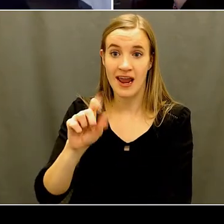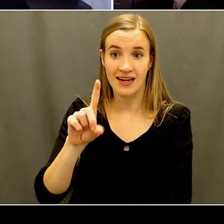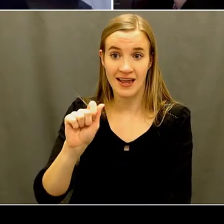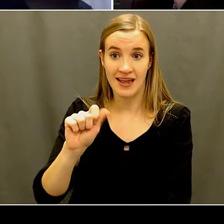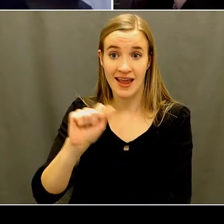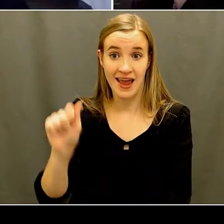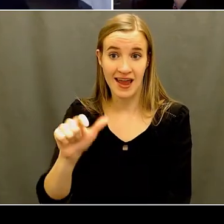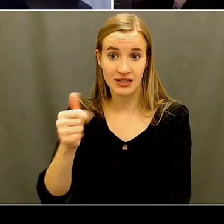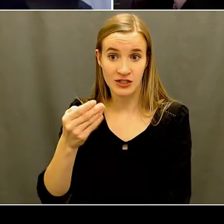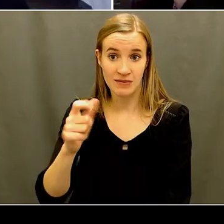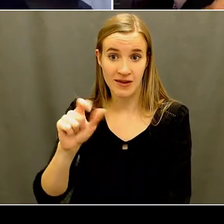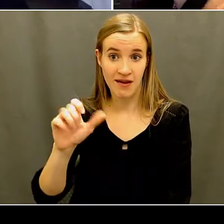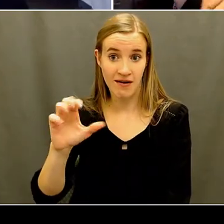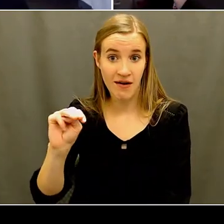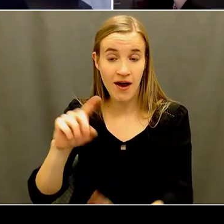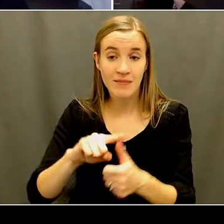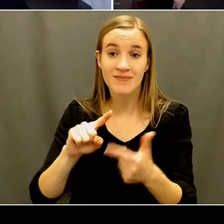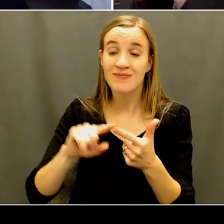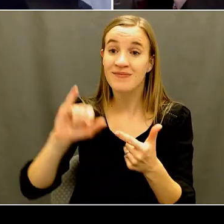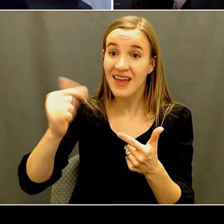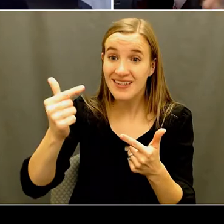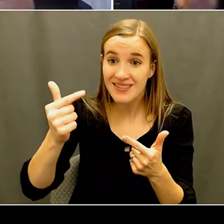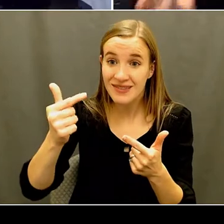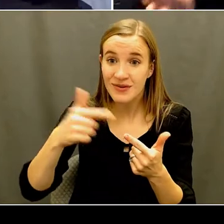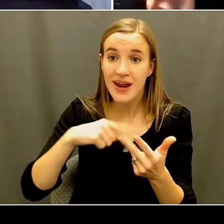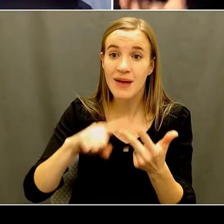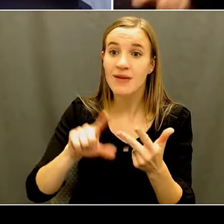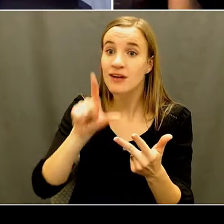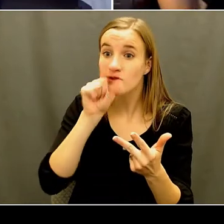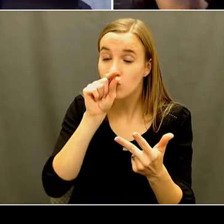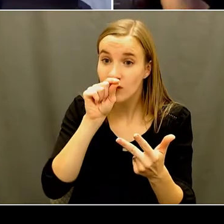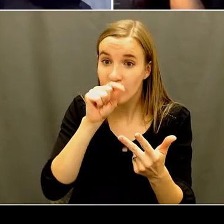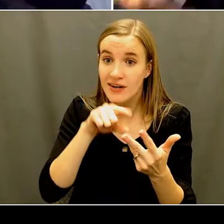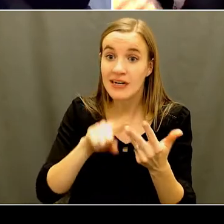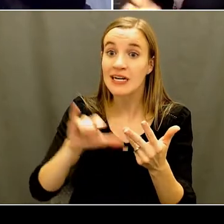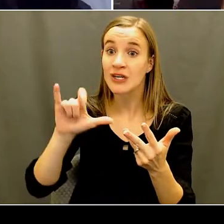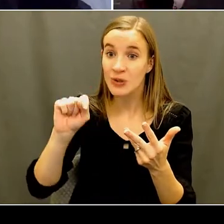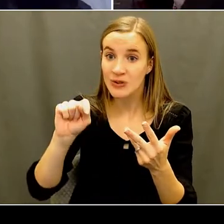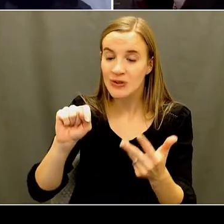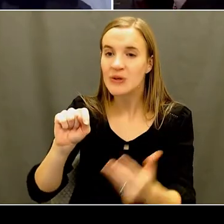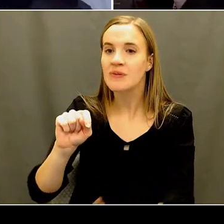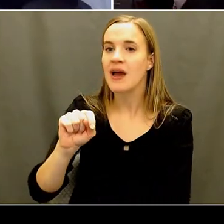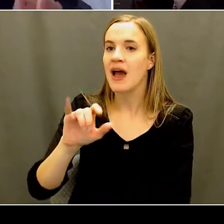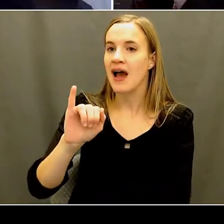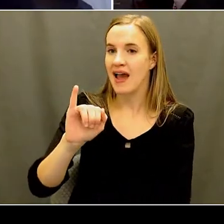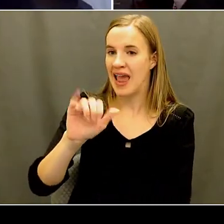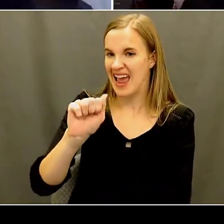ADA. So thank you so much Maria. I love it. I love it. We got to connect. I want